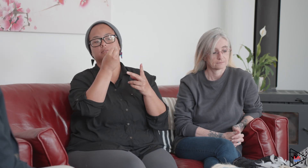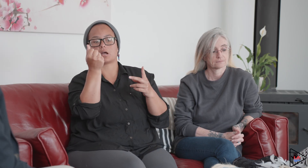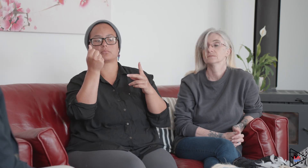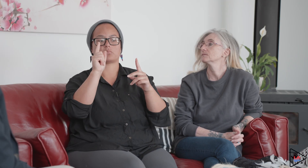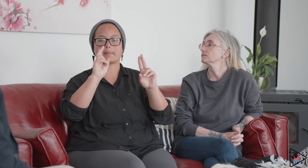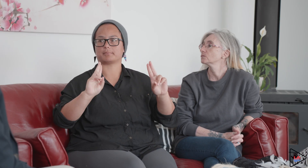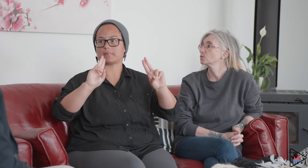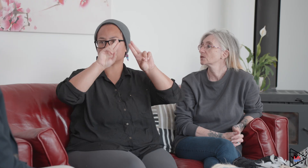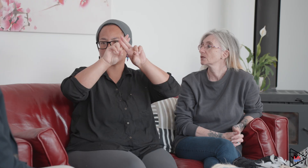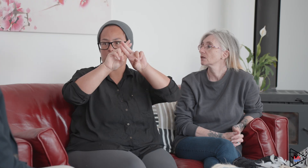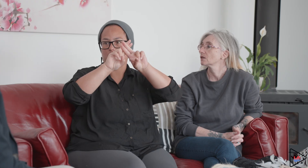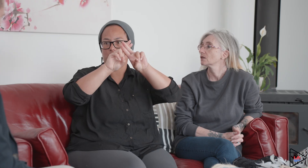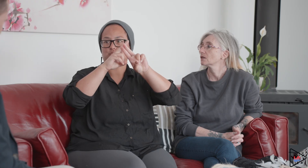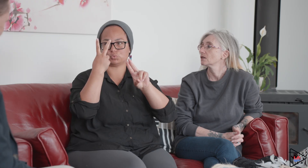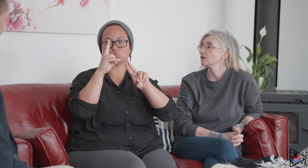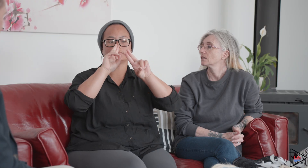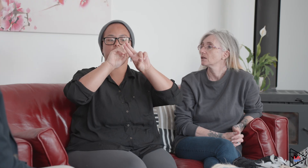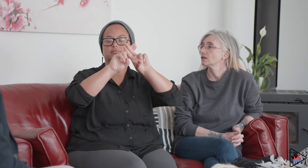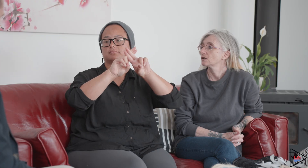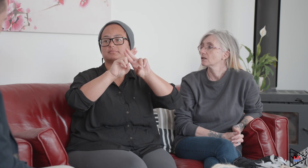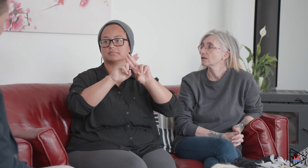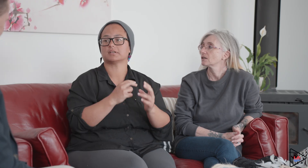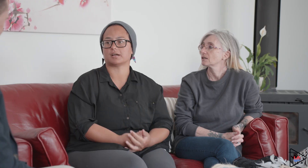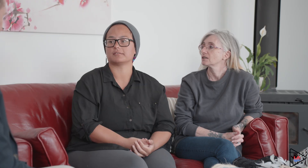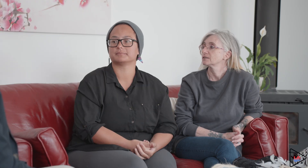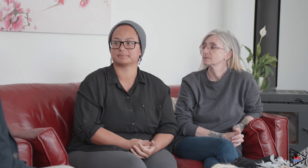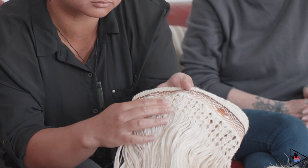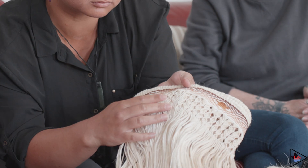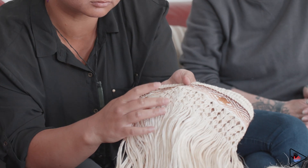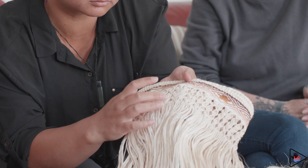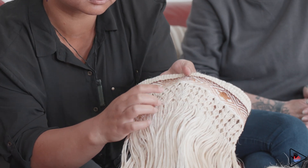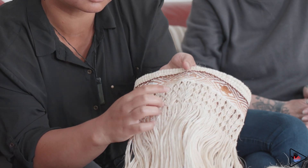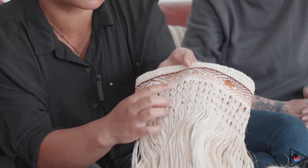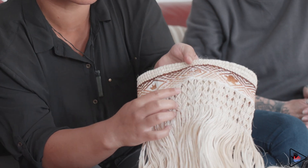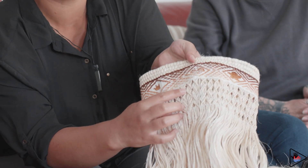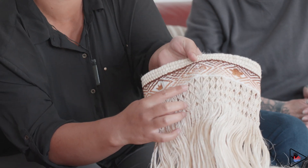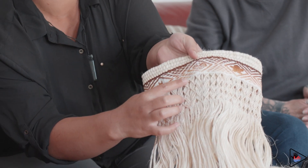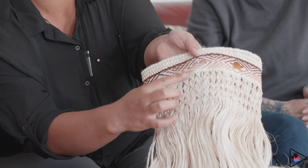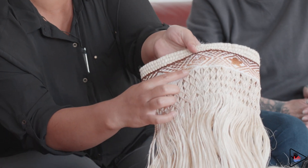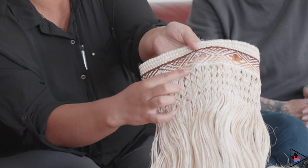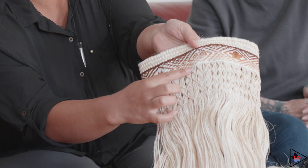your index finger, but sometimes people use their index finger and their middle finger for taniko.